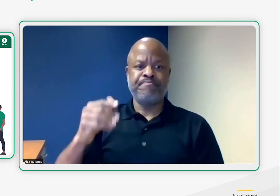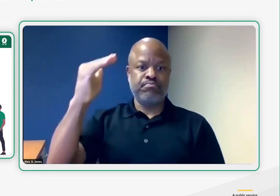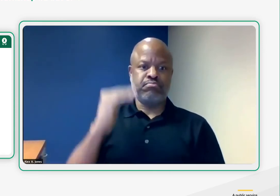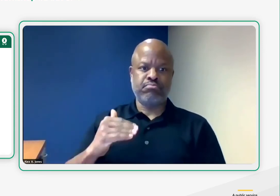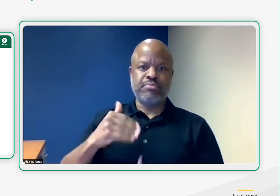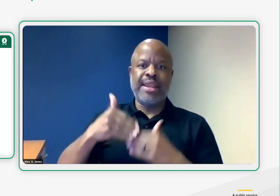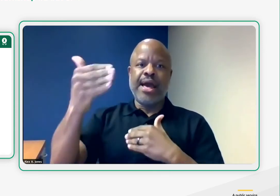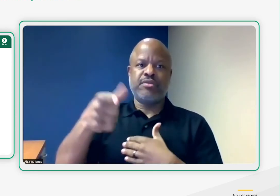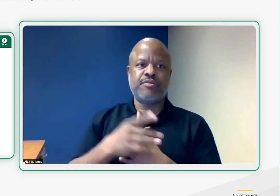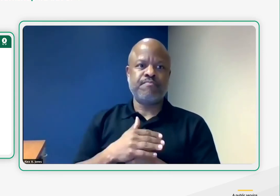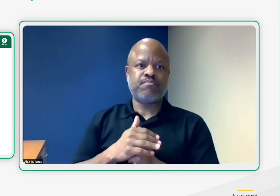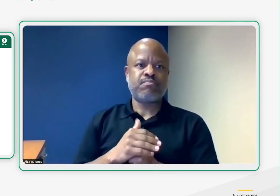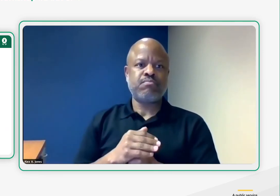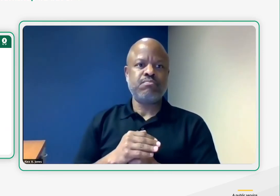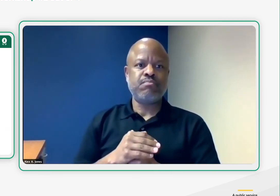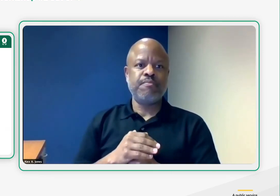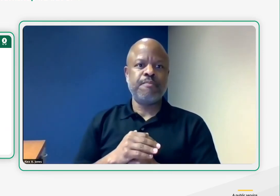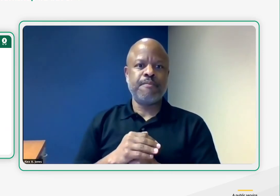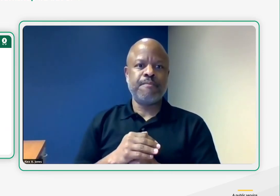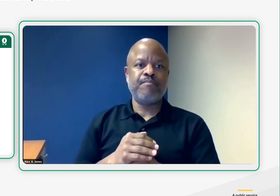And we've looked into things deeper and expanded more on these concepts.